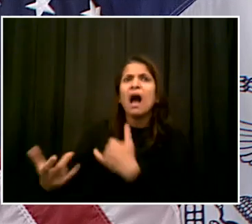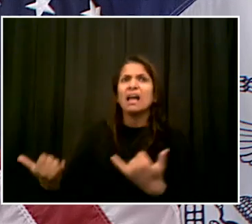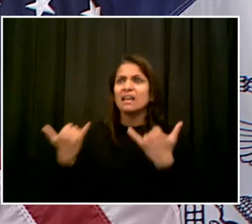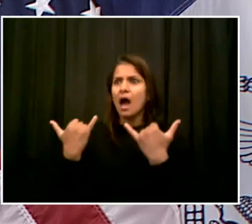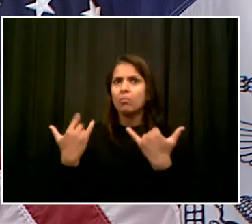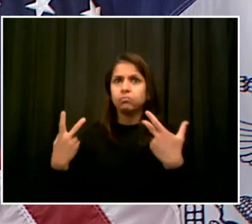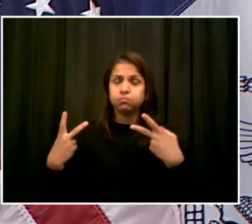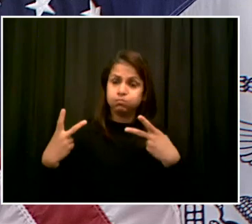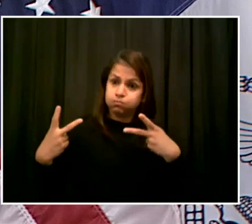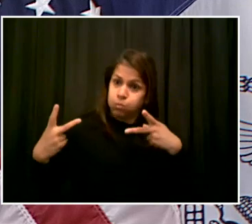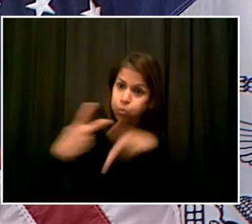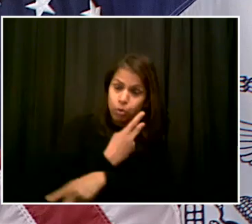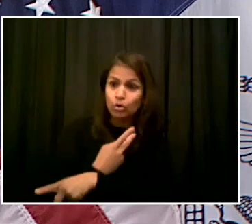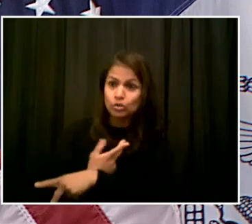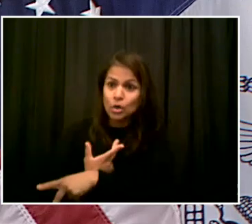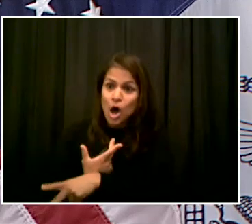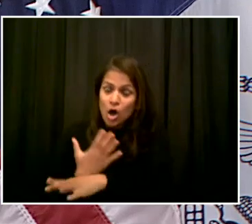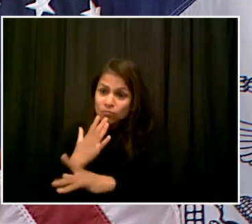SOME OF THIS IS